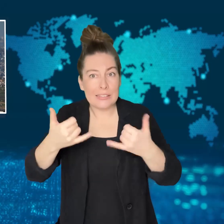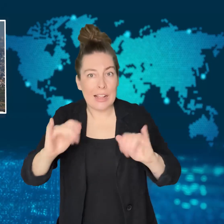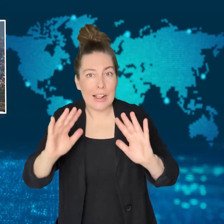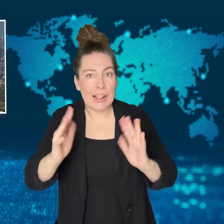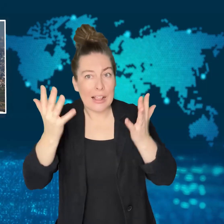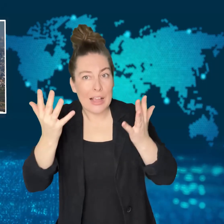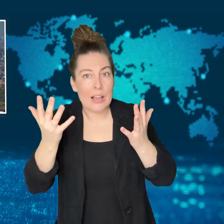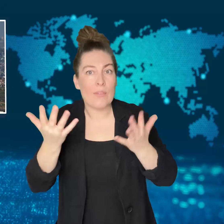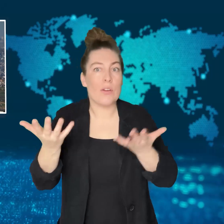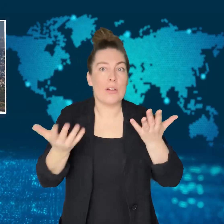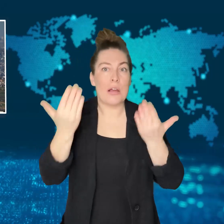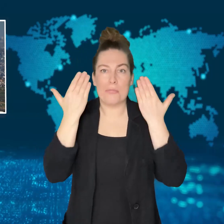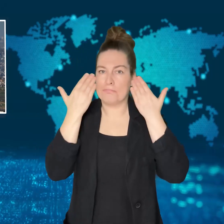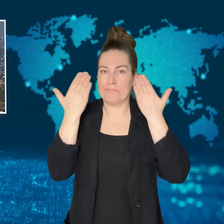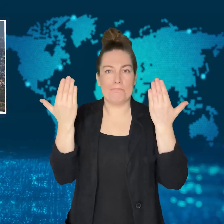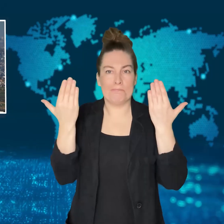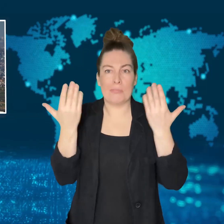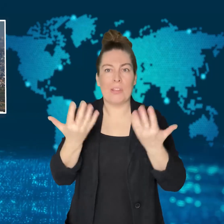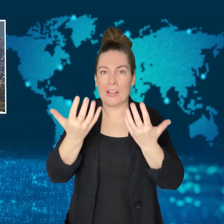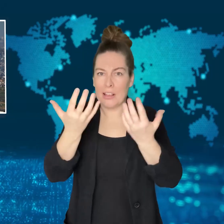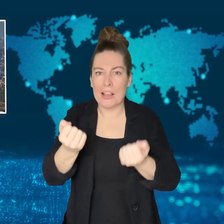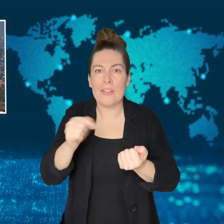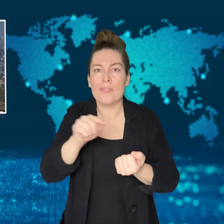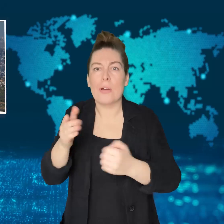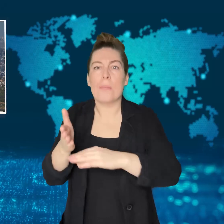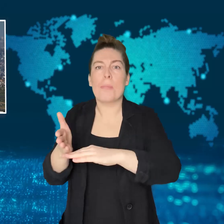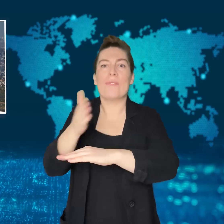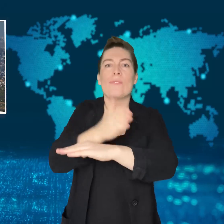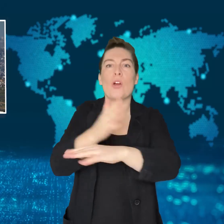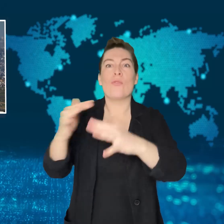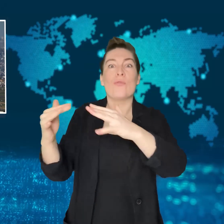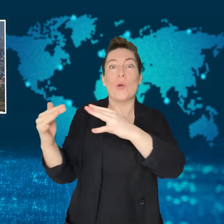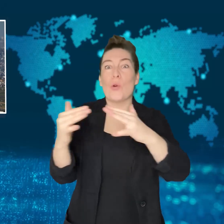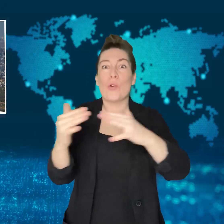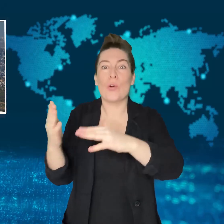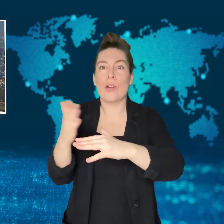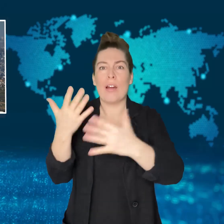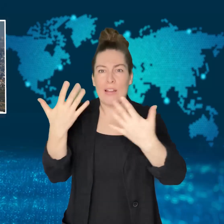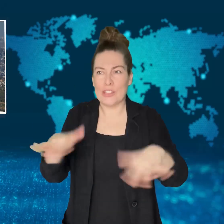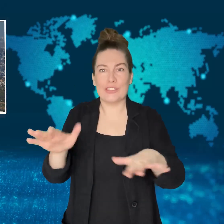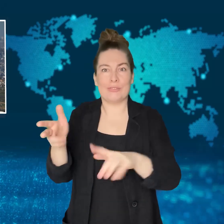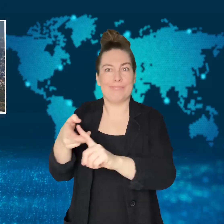another hostage release will take place in 7 days.